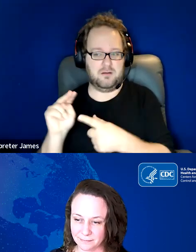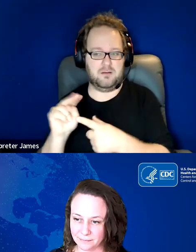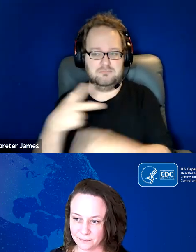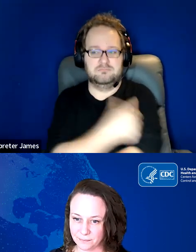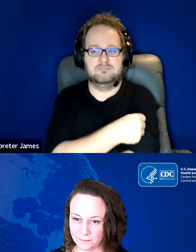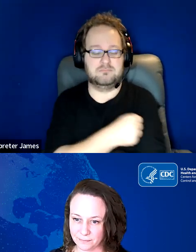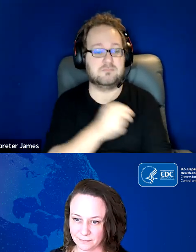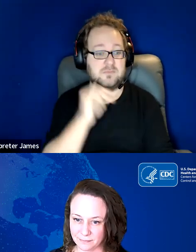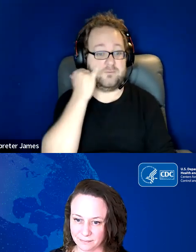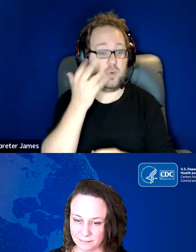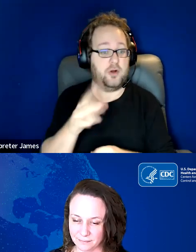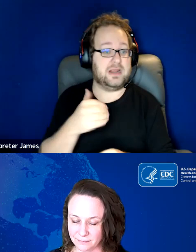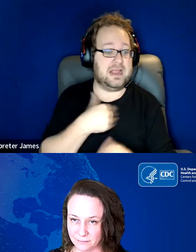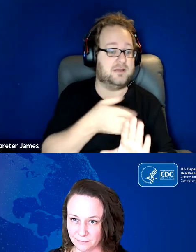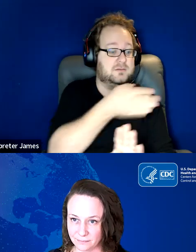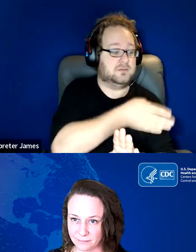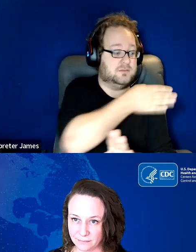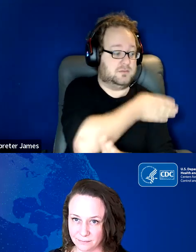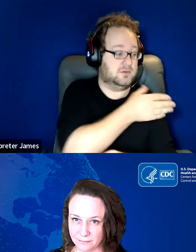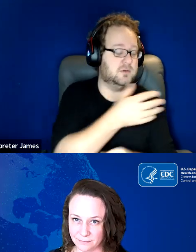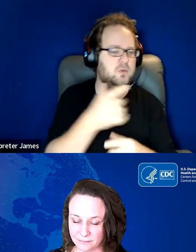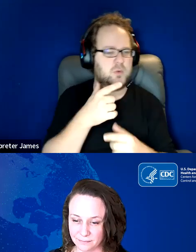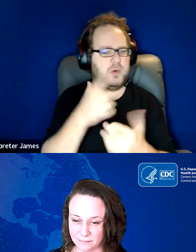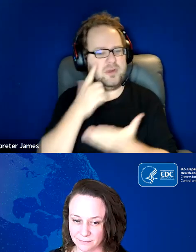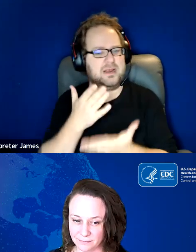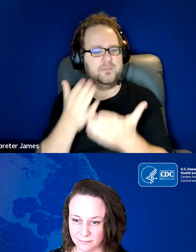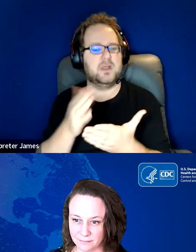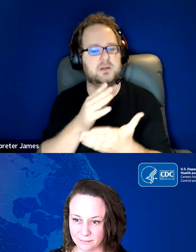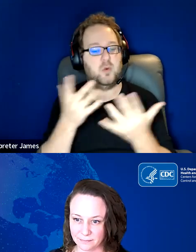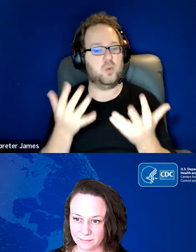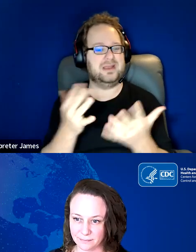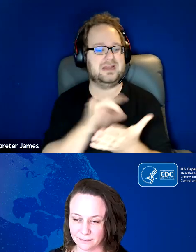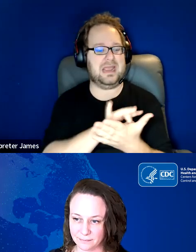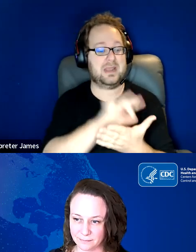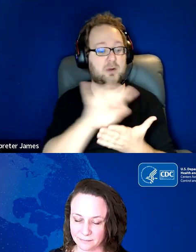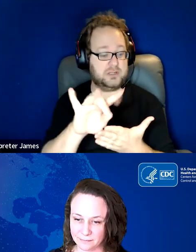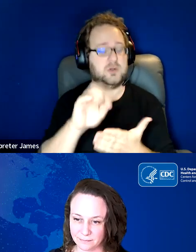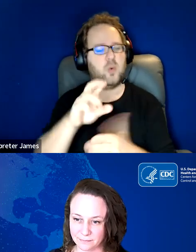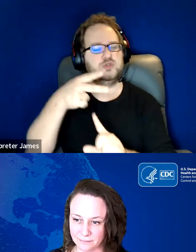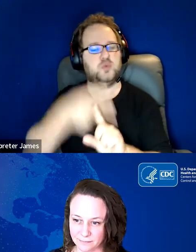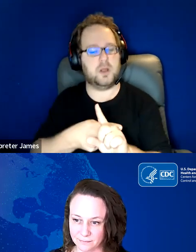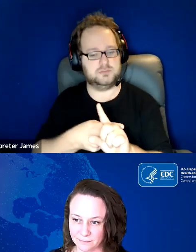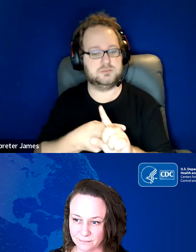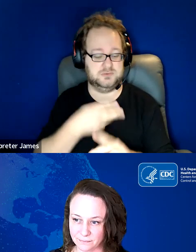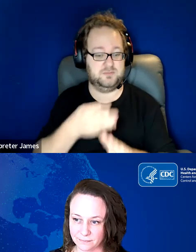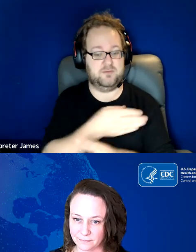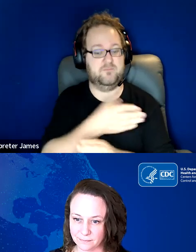infection itself. We recommend you wait about eight weeks or two months before you get that updated vaccine.